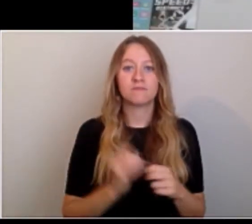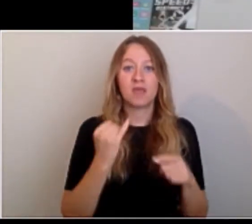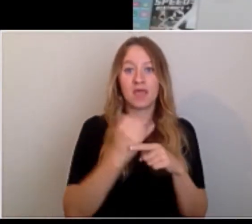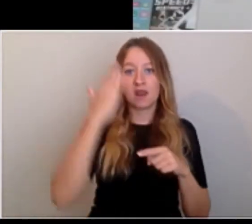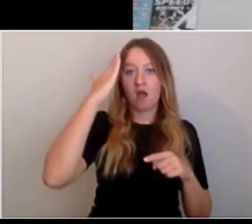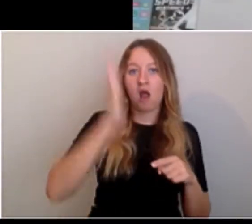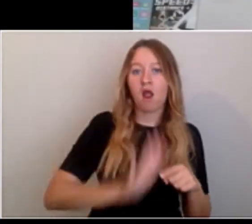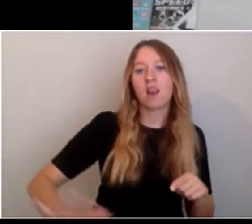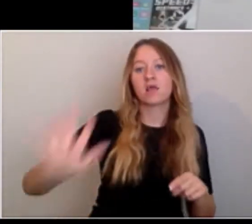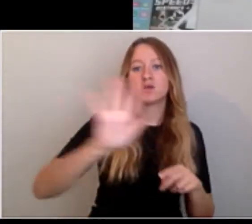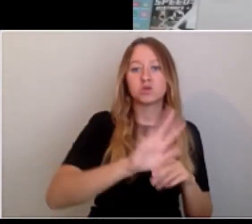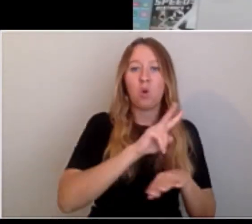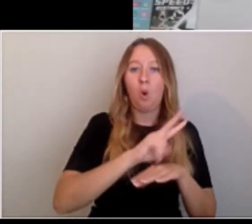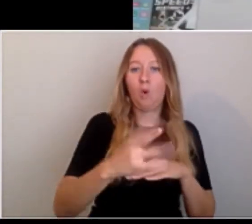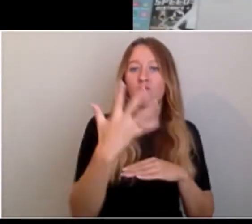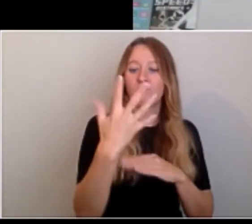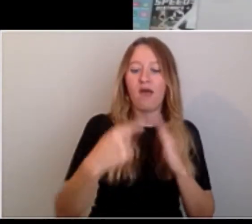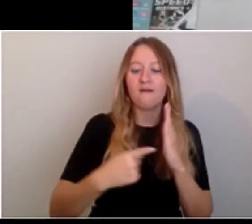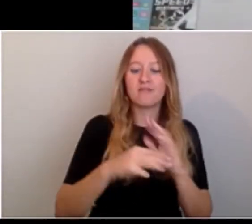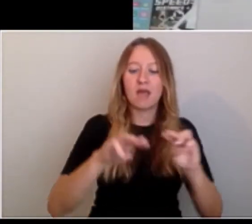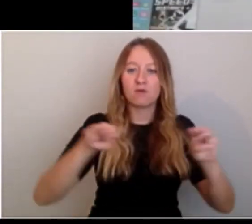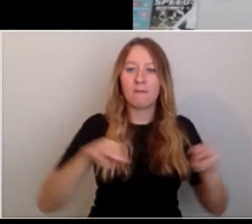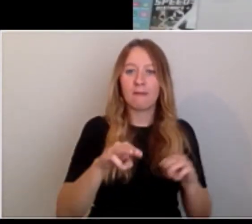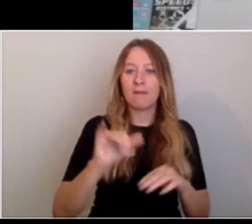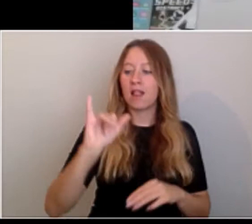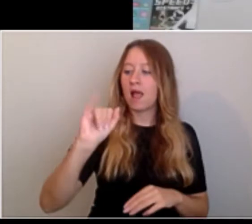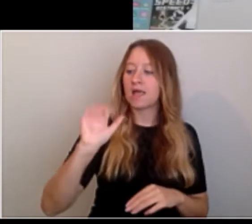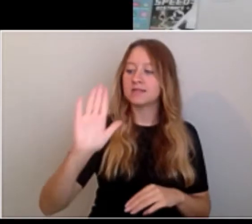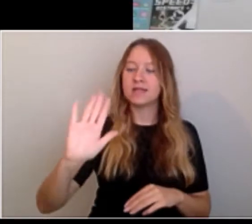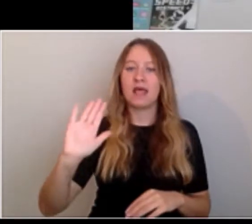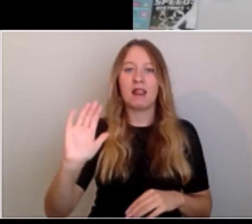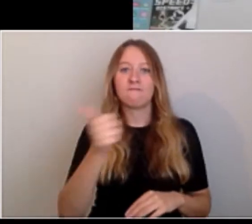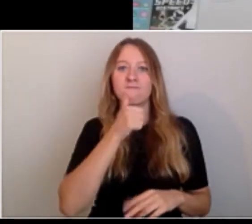are over 5,000 people that use ISL as their main mode of